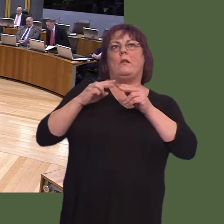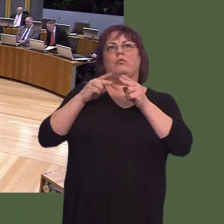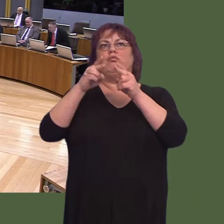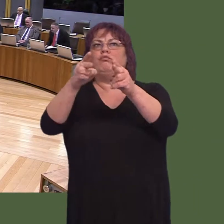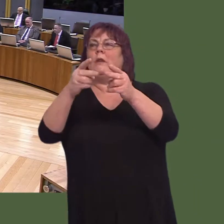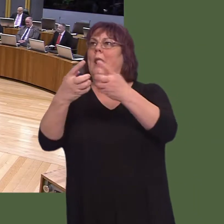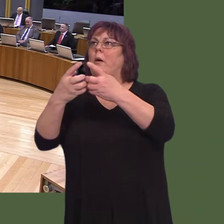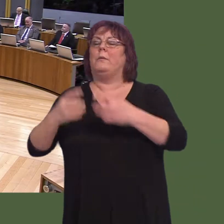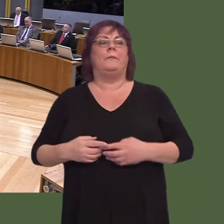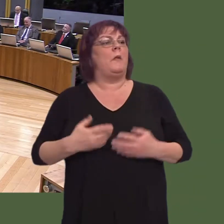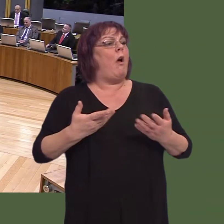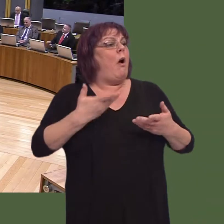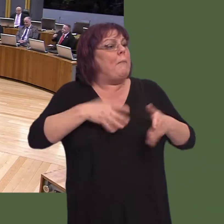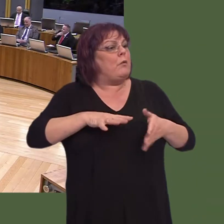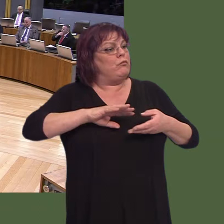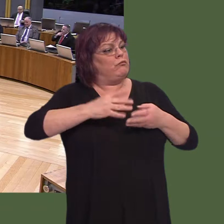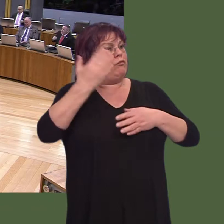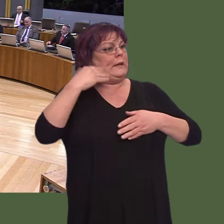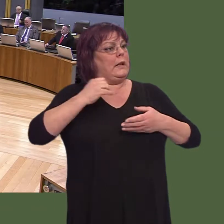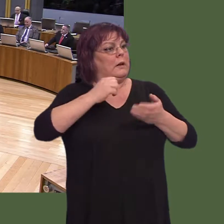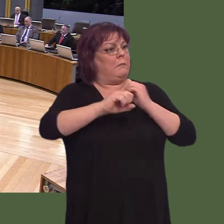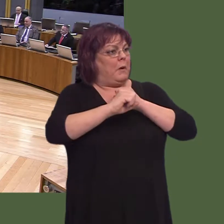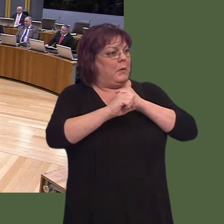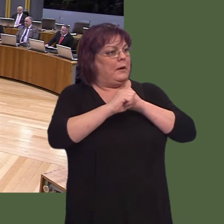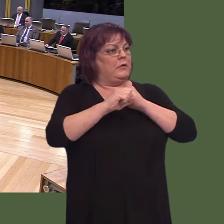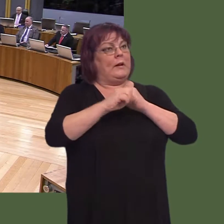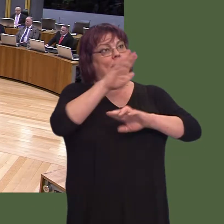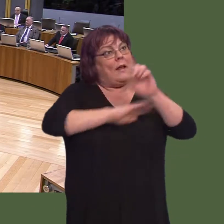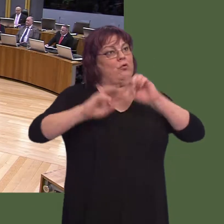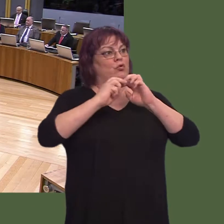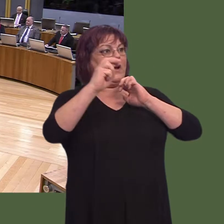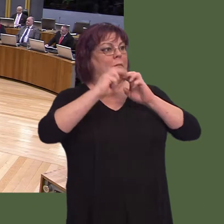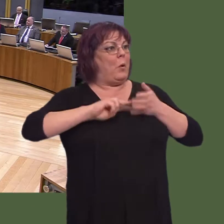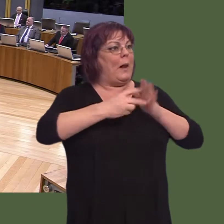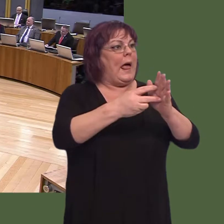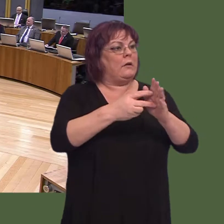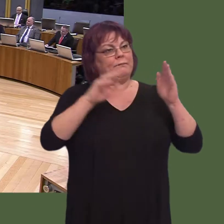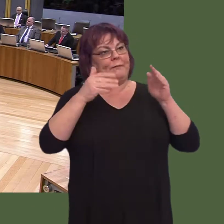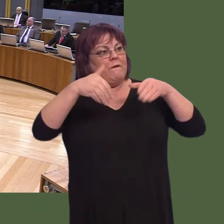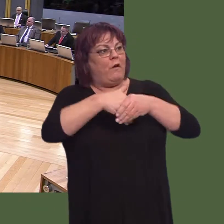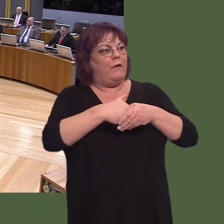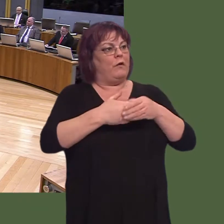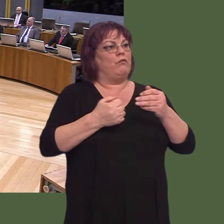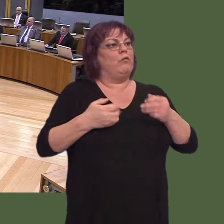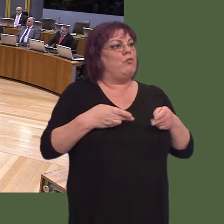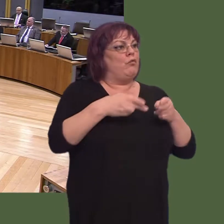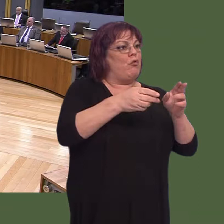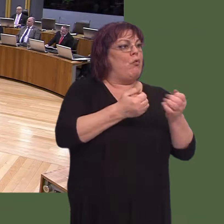OAQ51601 Carwyn Jones AM: Our recently published national transport finance plan sets out an ambitious programme of road, rail, bus and active travel